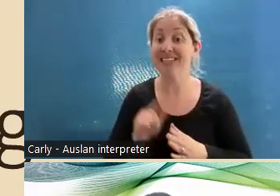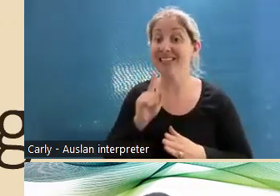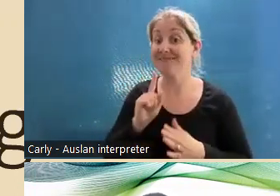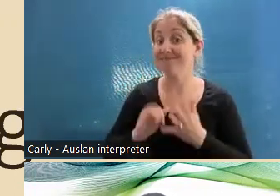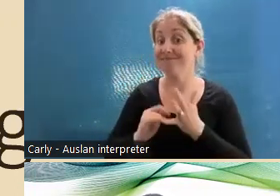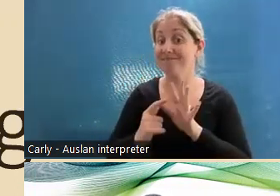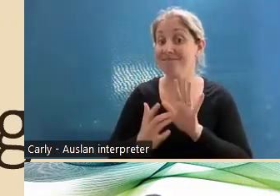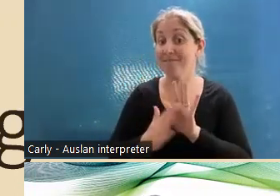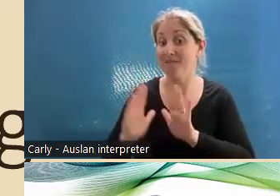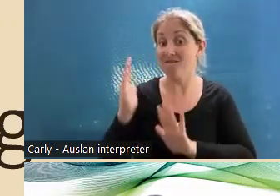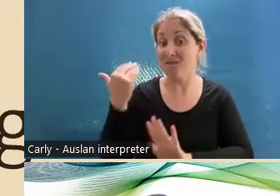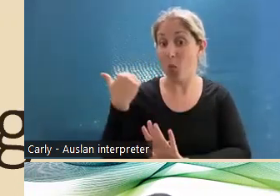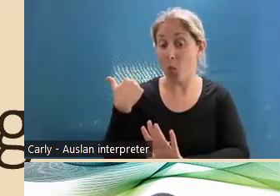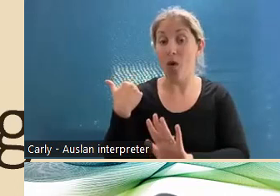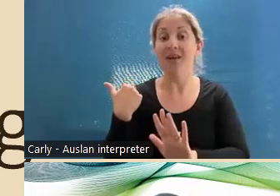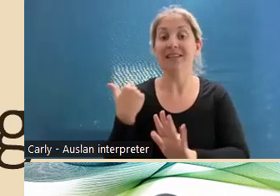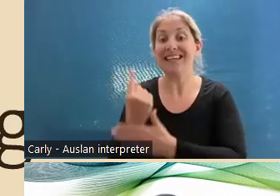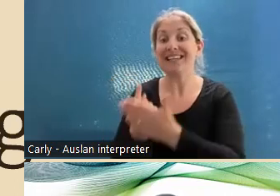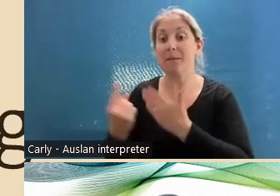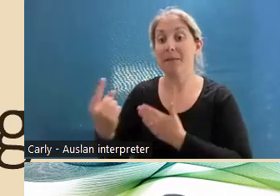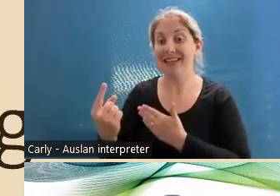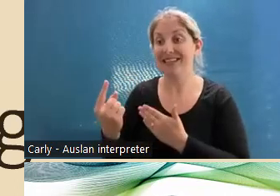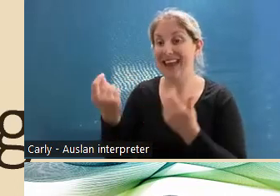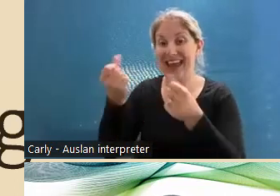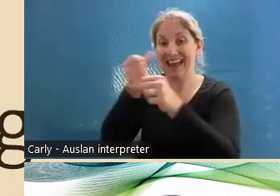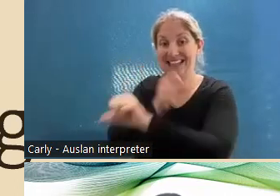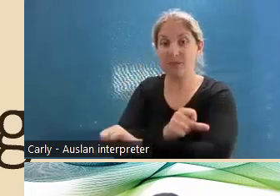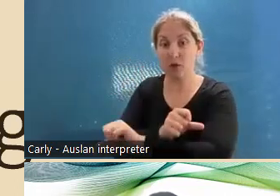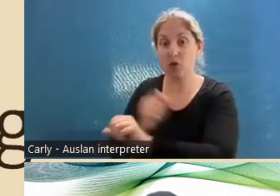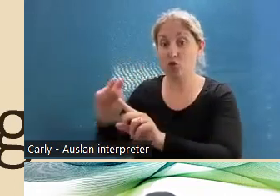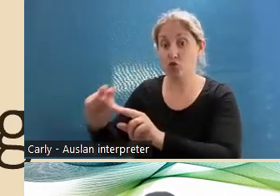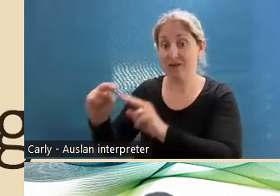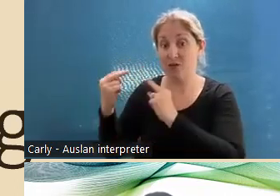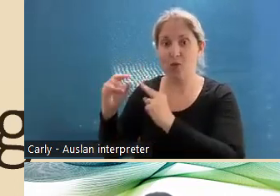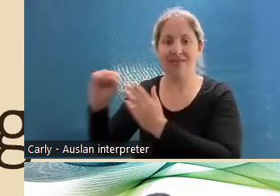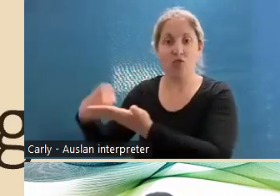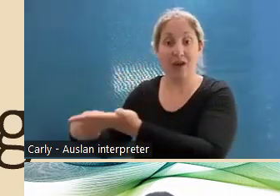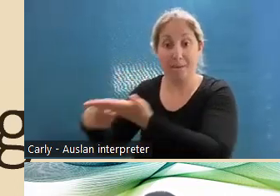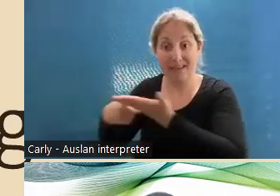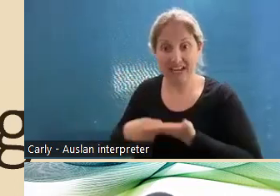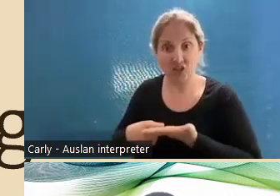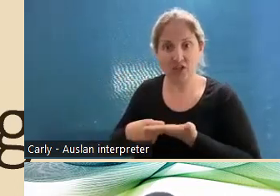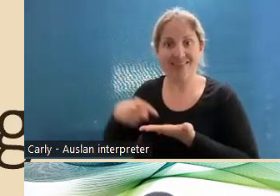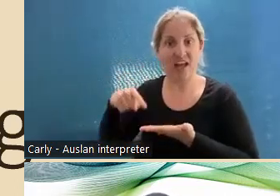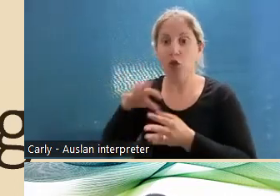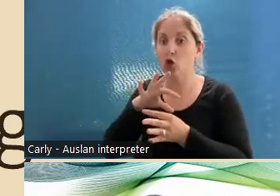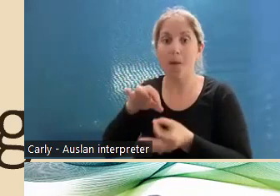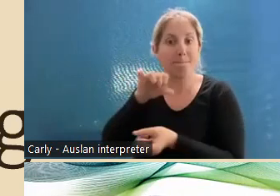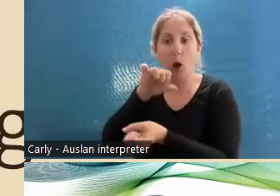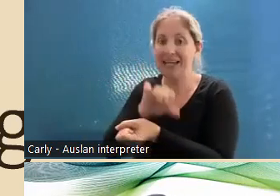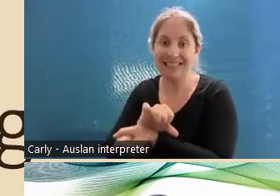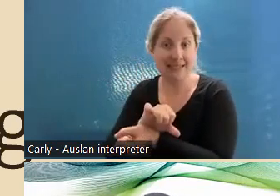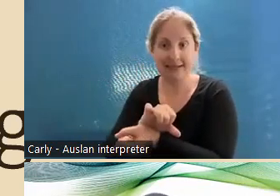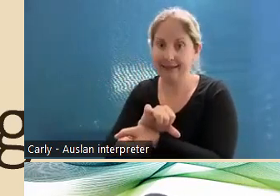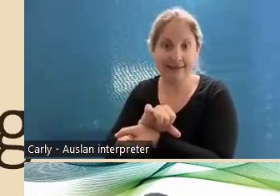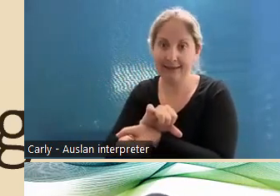The Independent Expert's recommendation is non binding, which means you can reject it